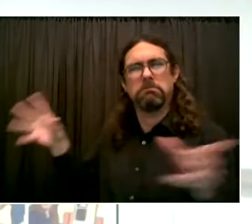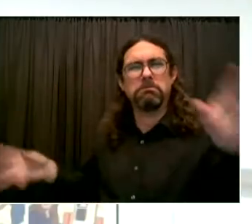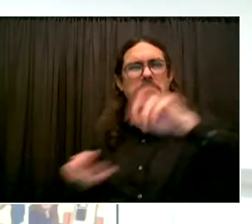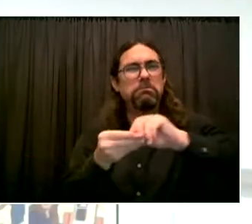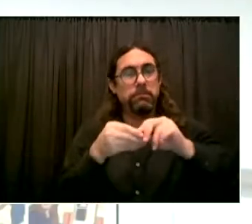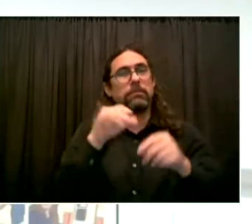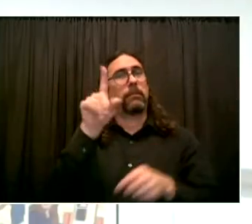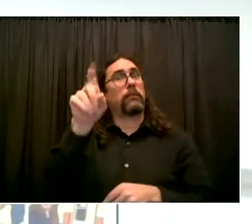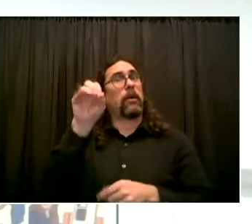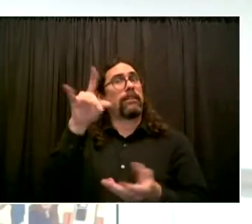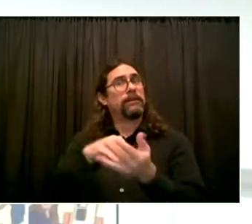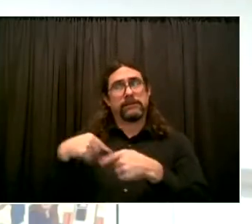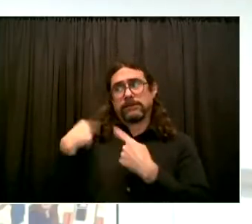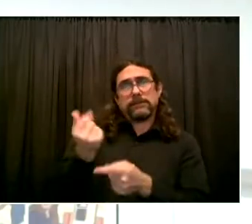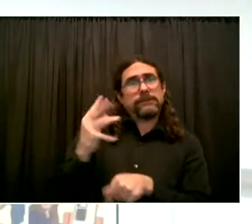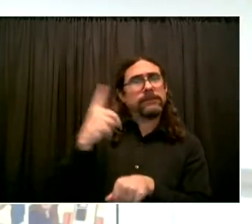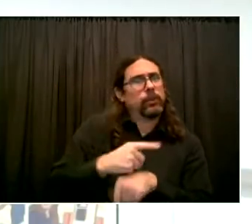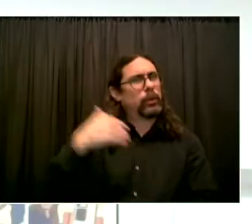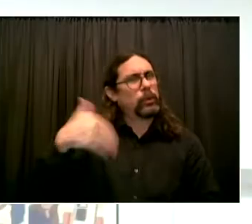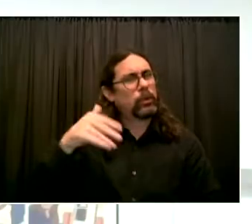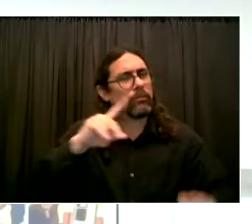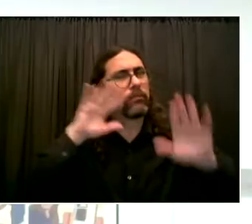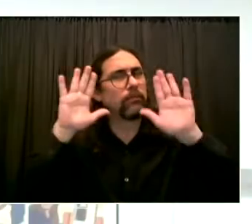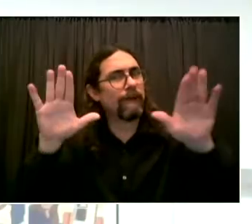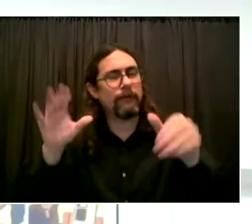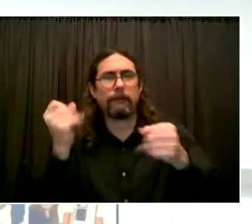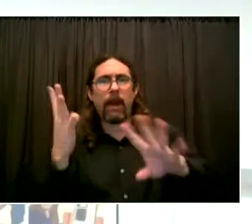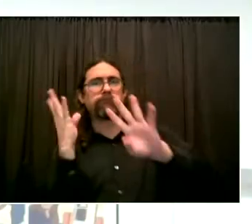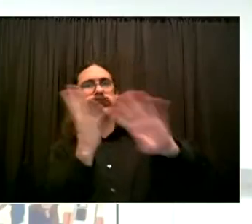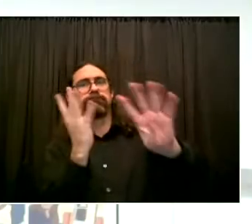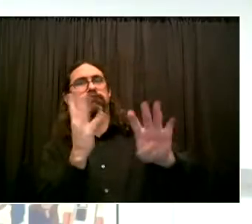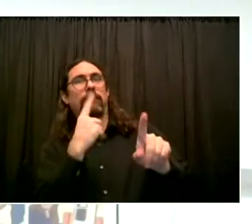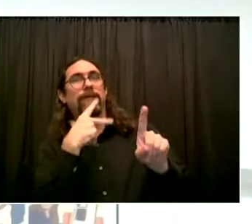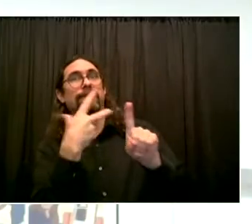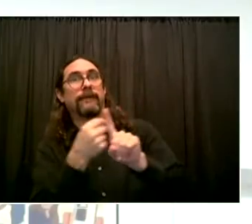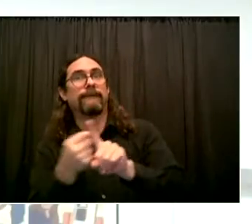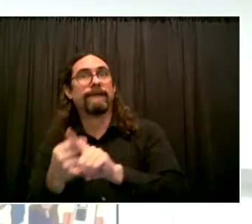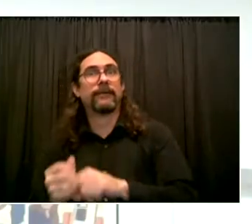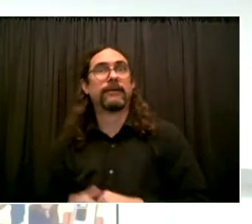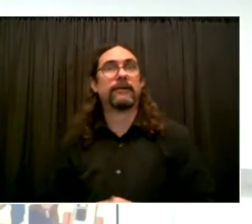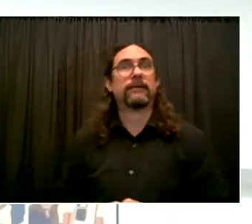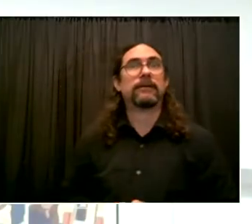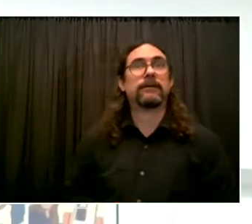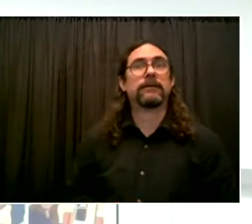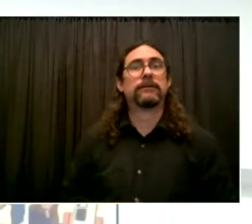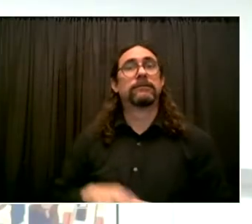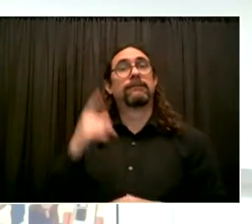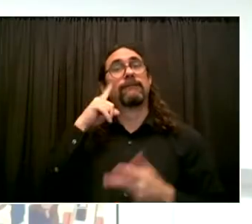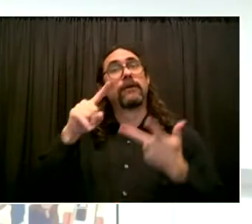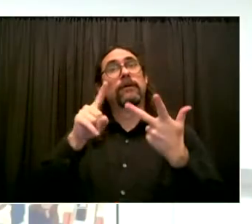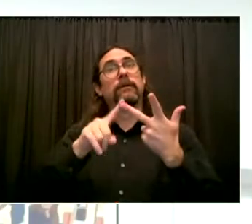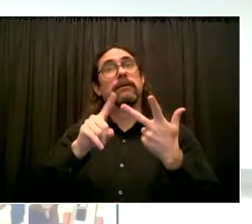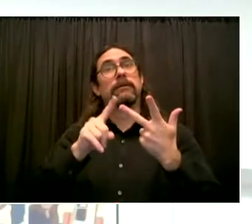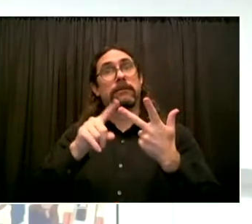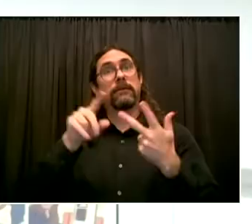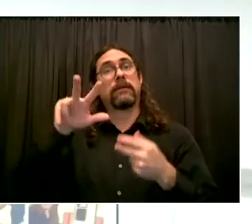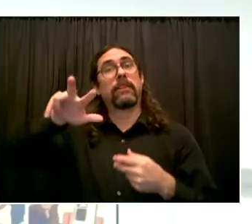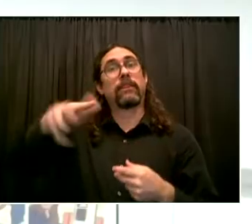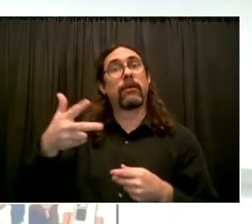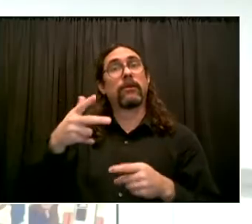IMPORTANT FOR OMICRON. FURTHER INCREASE THE ALMOST 1.2 MILLION ADDITIONAL OR BOOSTER DEOSS ALREAY D ADMINISTERED AT